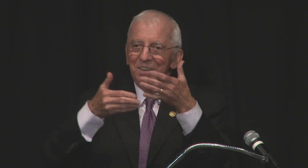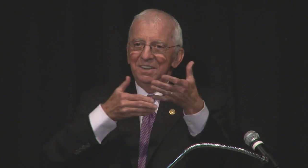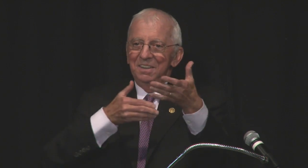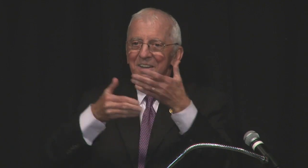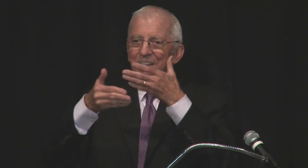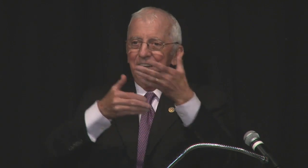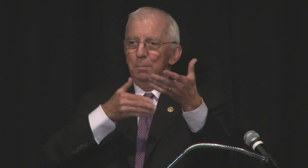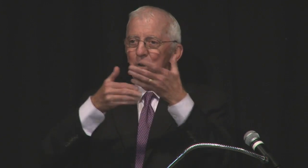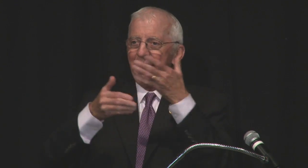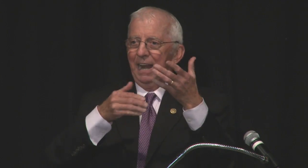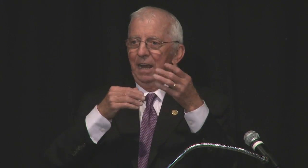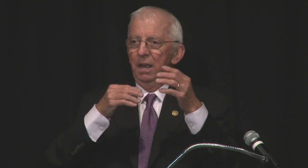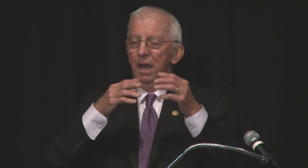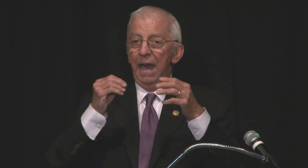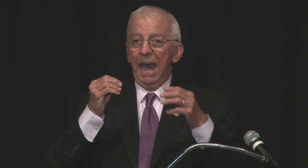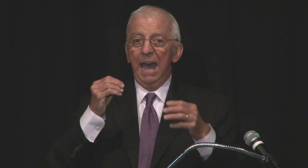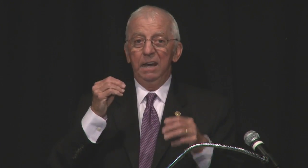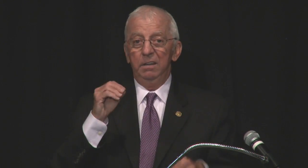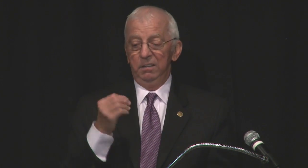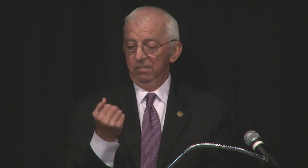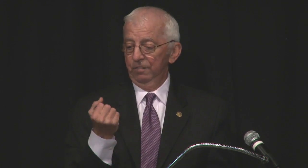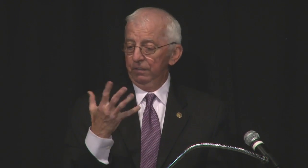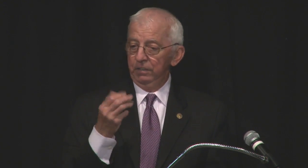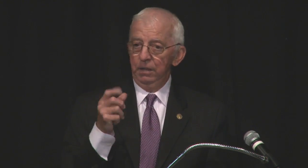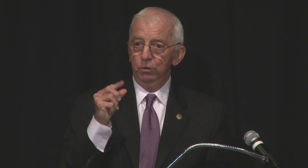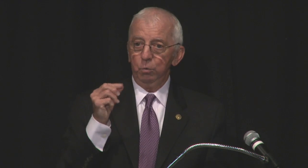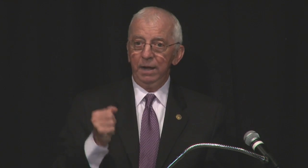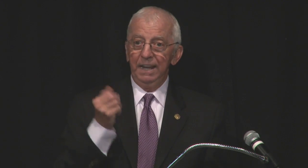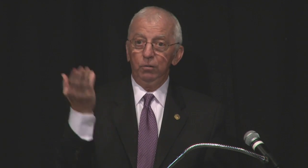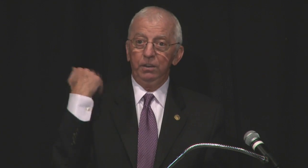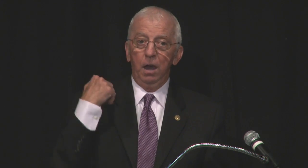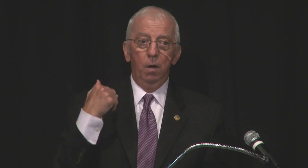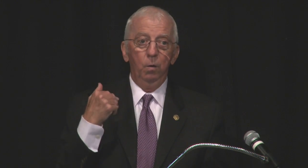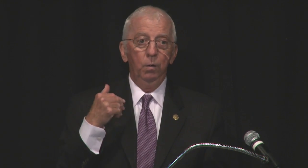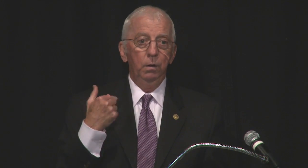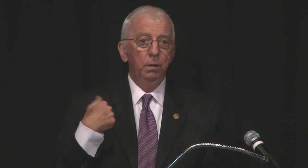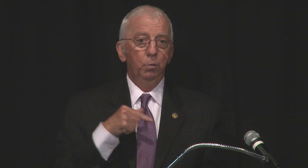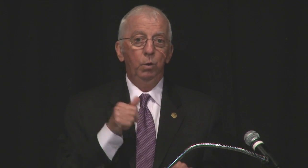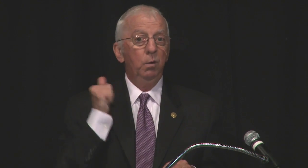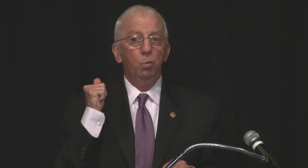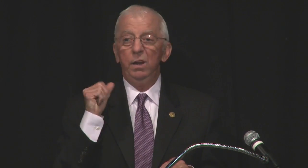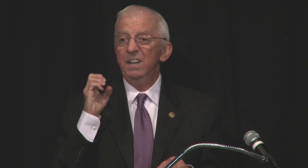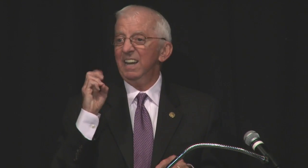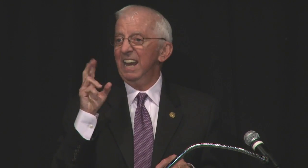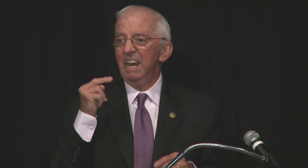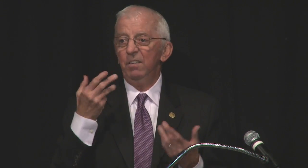communicating. And 15 or 20 years ago we wouldn't even